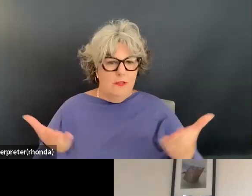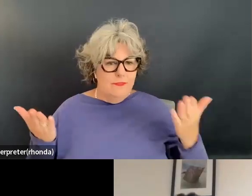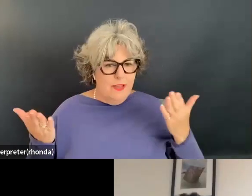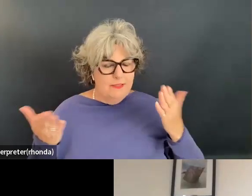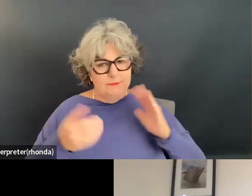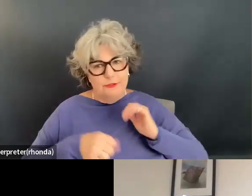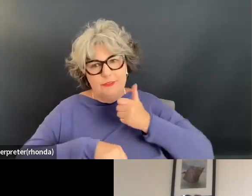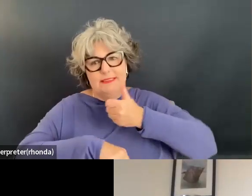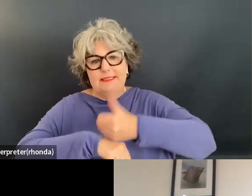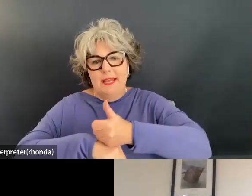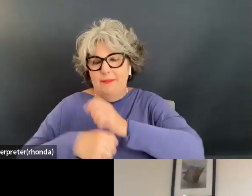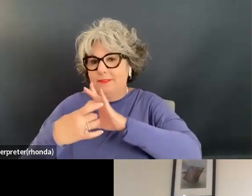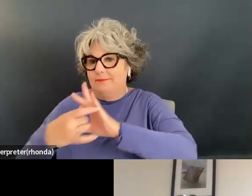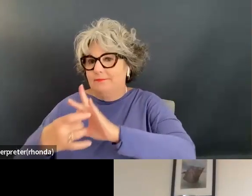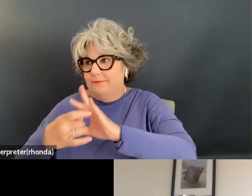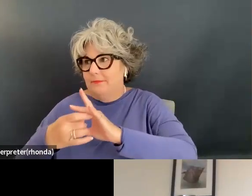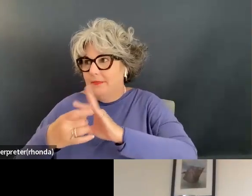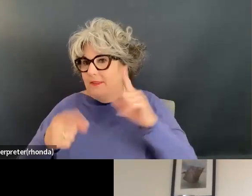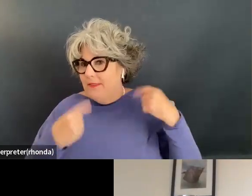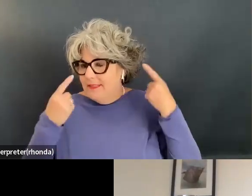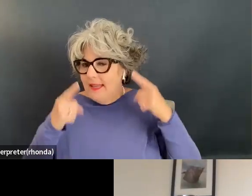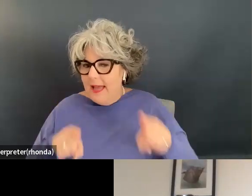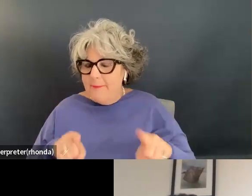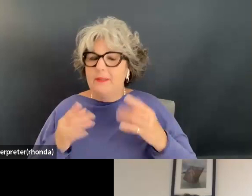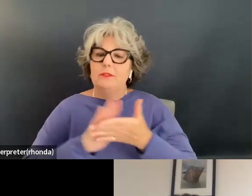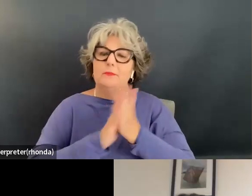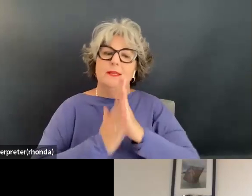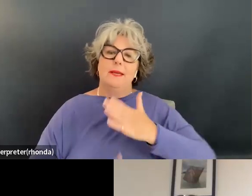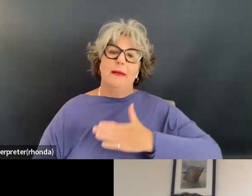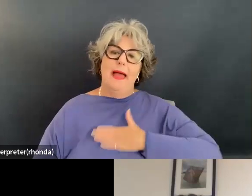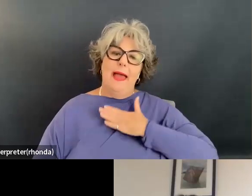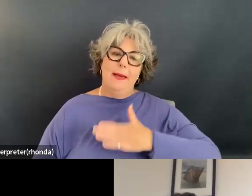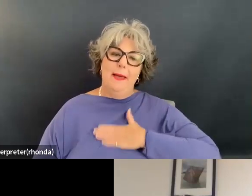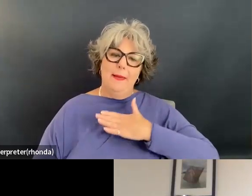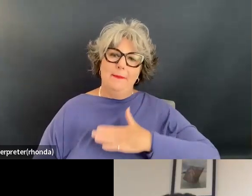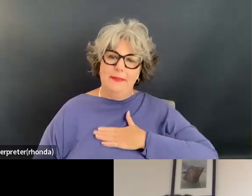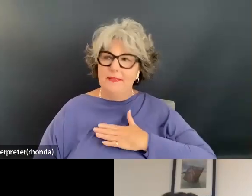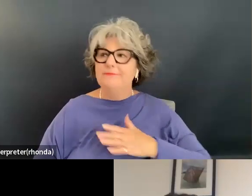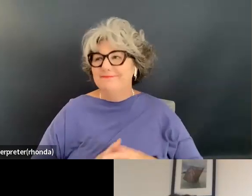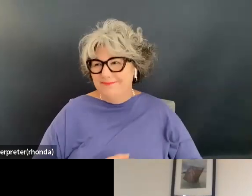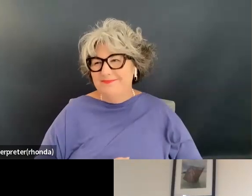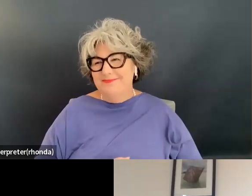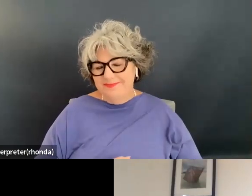this happiness after all these sad stories or let's say.. Yeah, yeah.